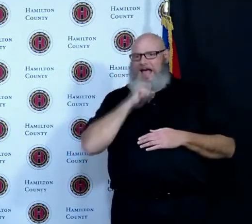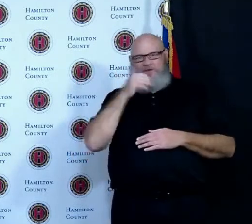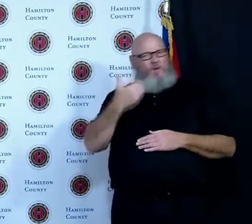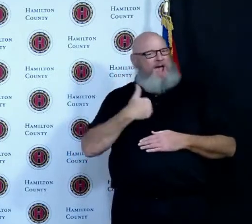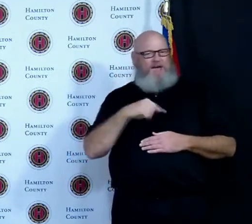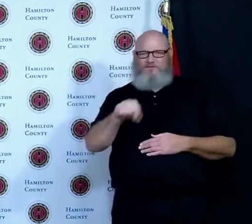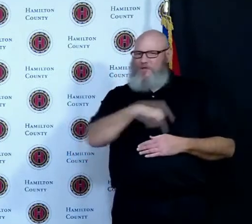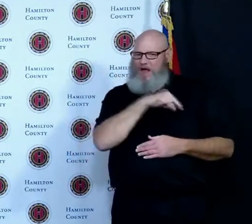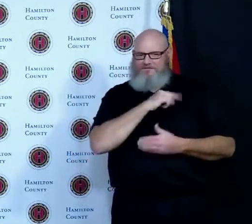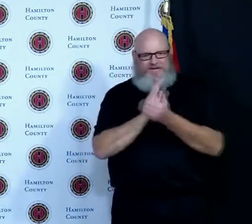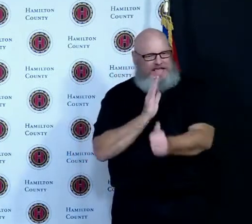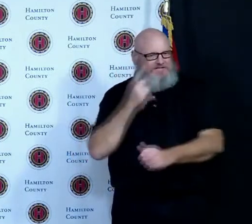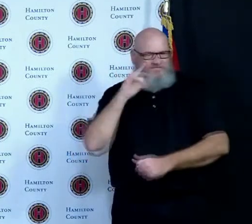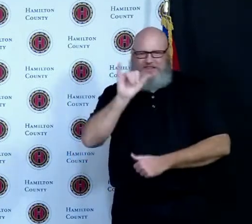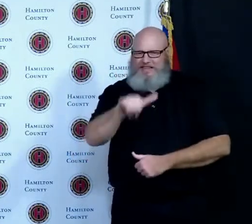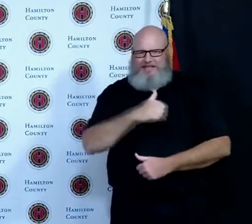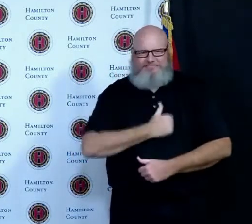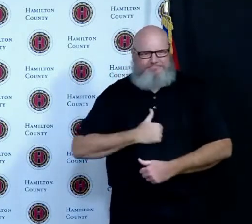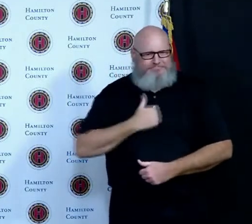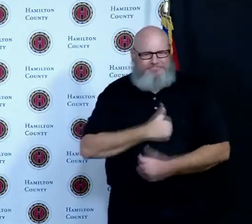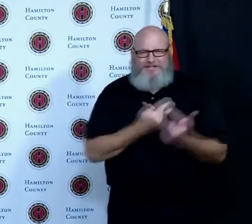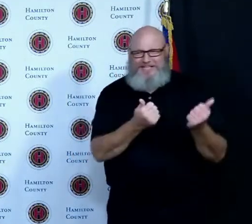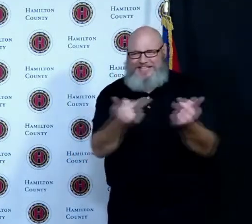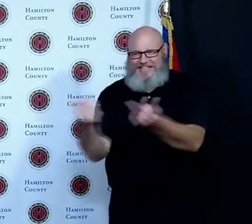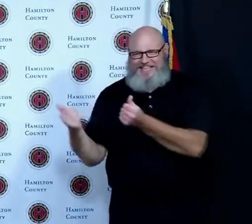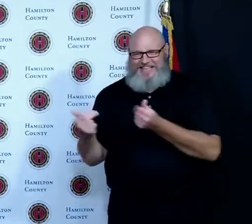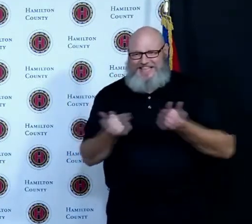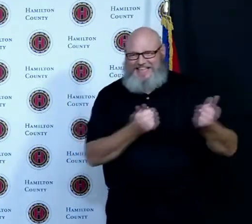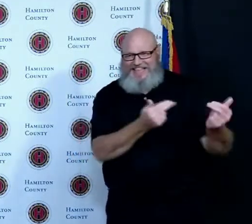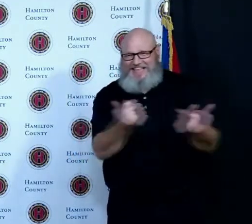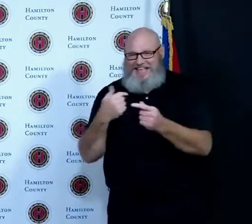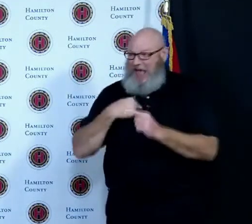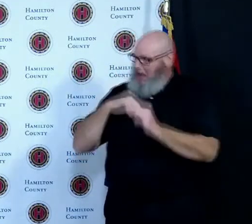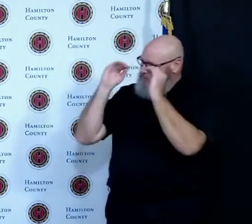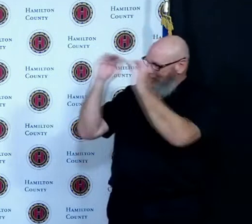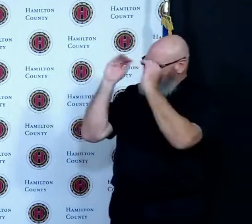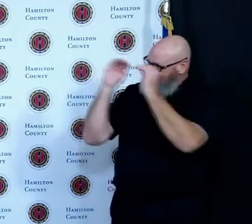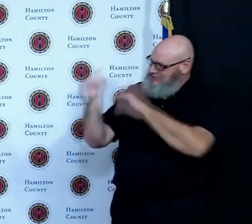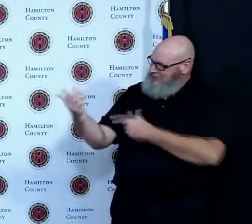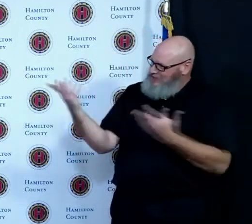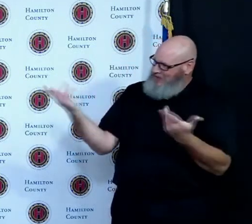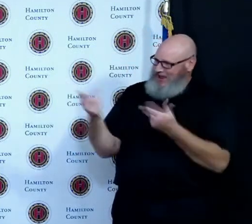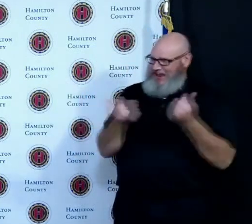I don't know you've been teaching me so much you know oh my goodness well now that's very generous